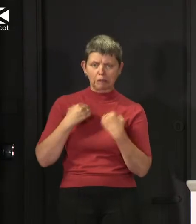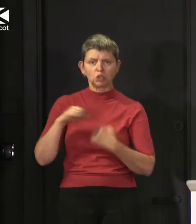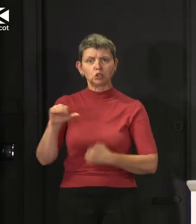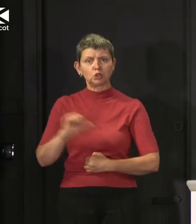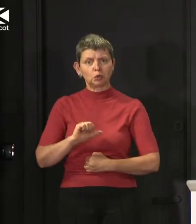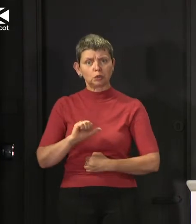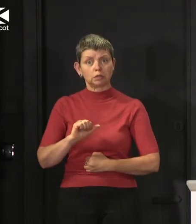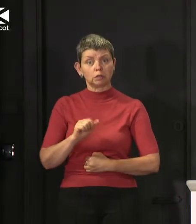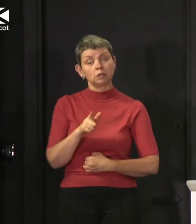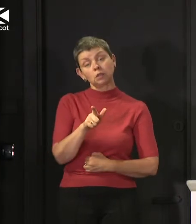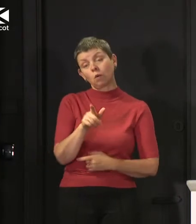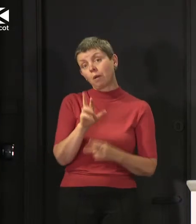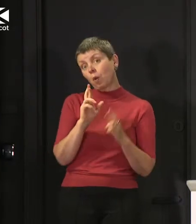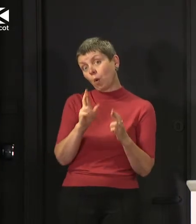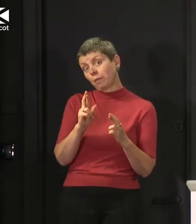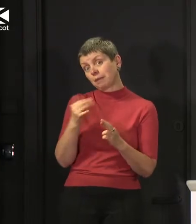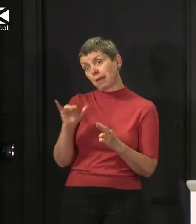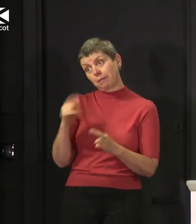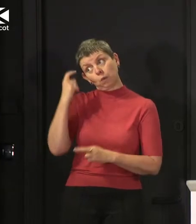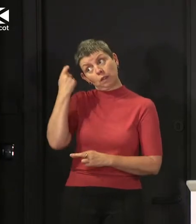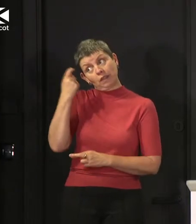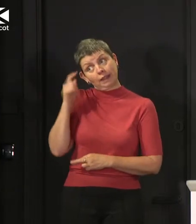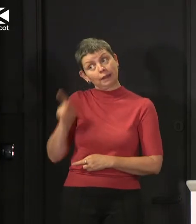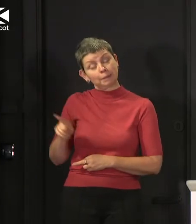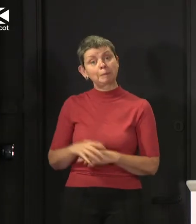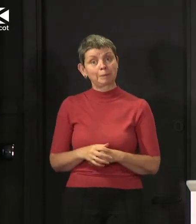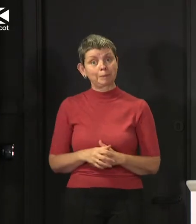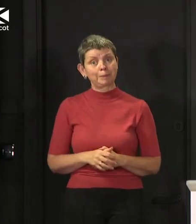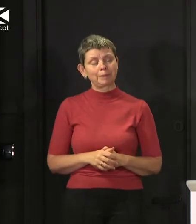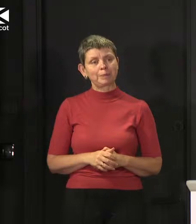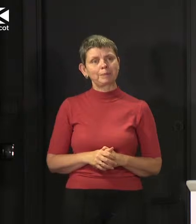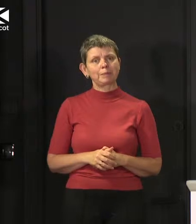Prime Minister might reflect on that.